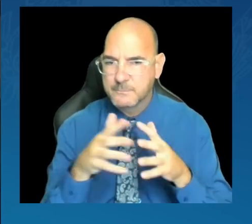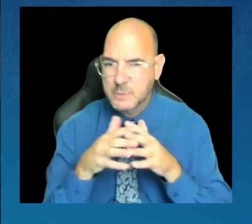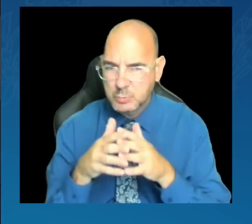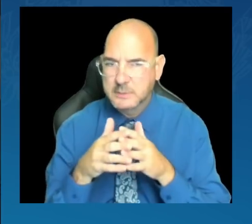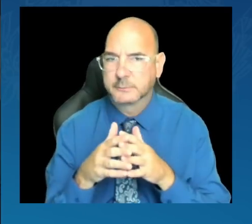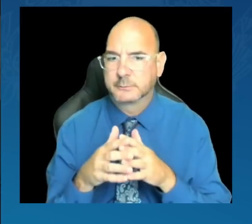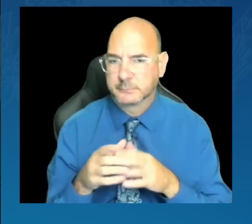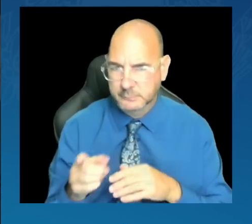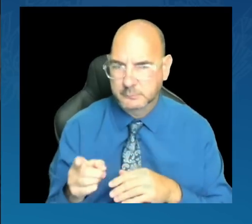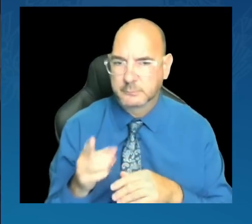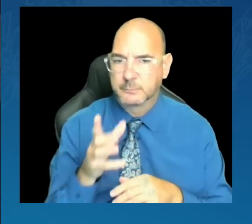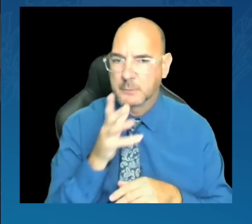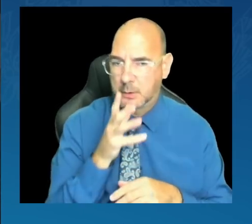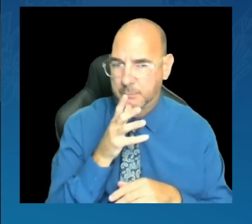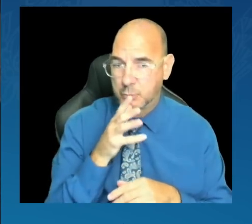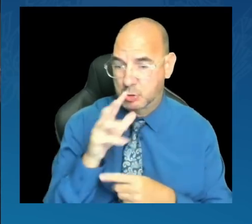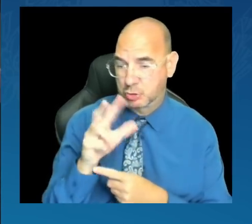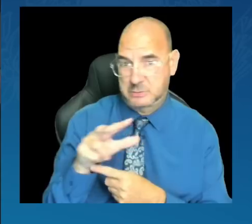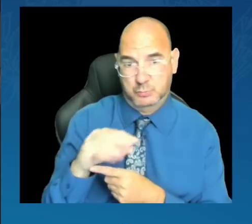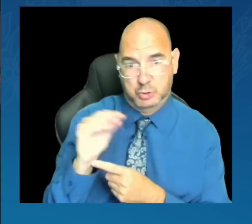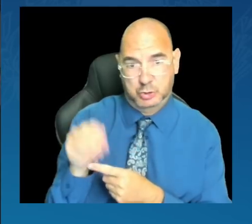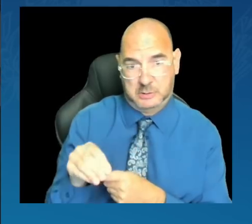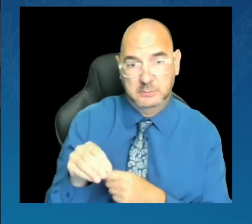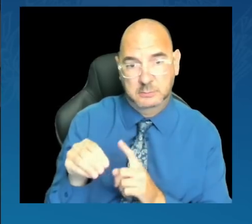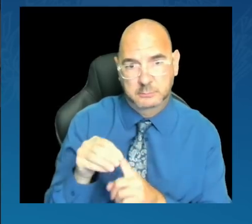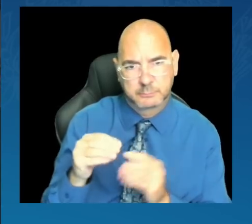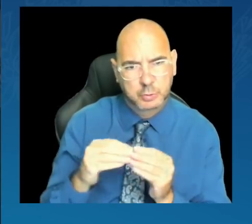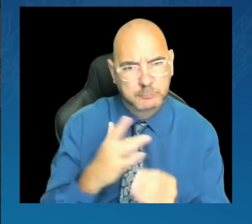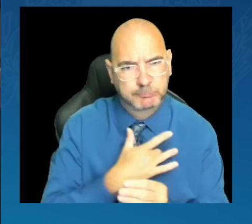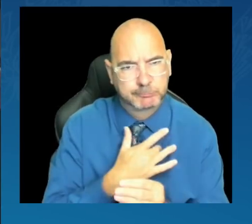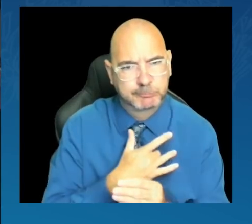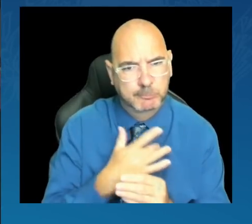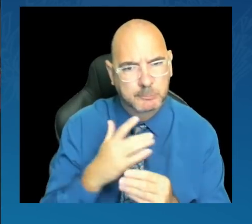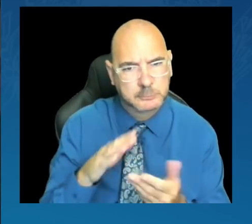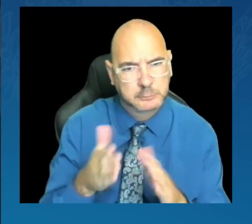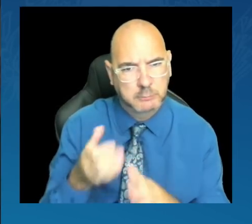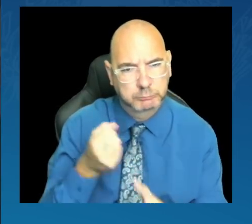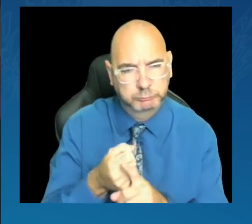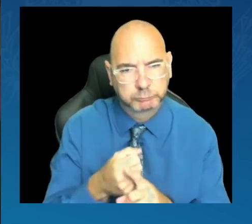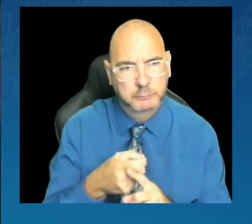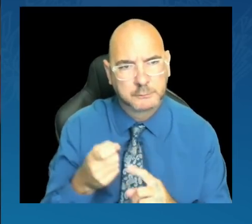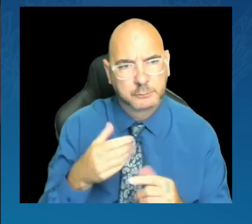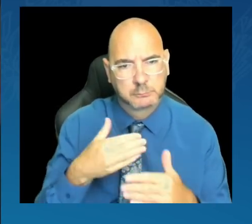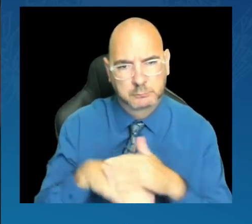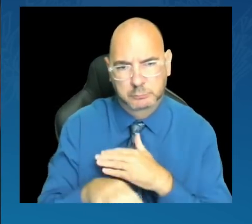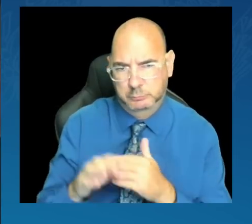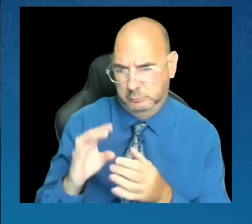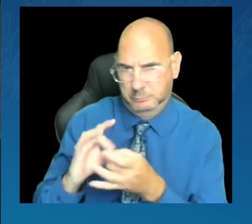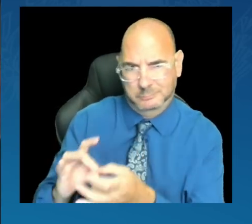from pregnancy and childbirth related causes than white women. Indiana's infant mortality rate